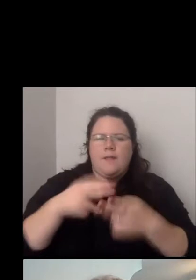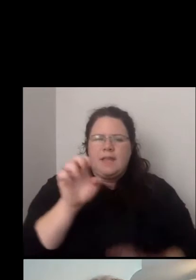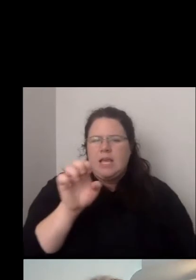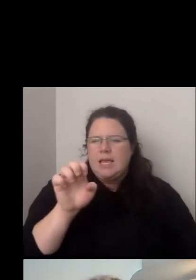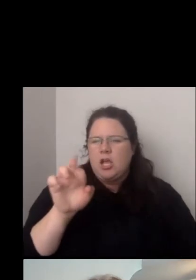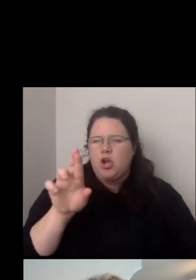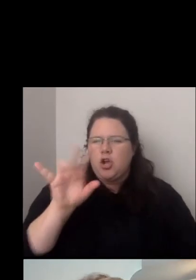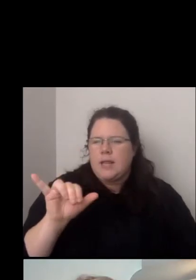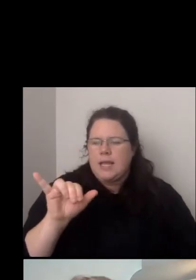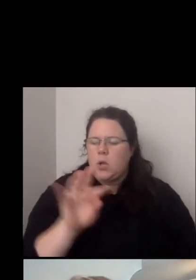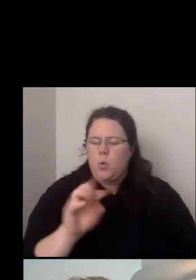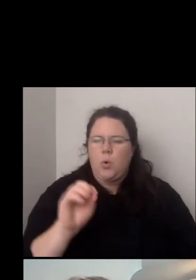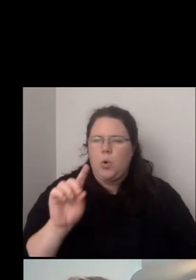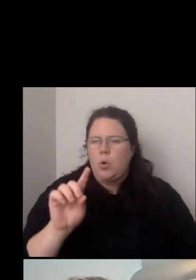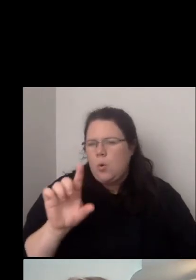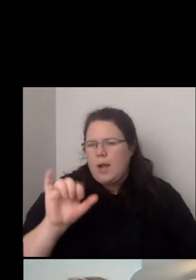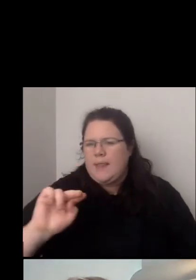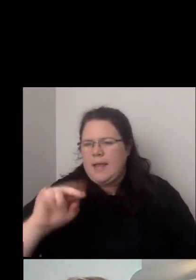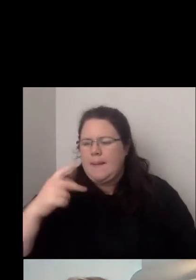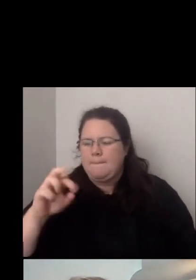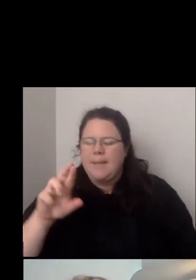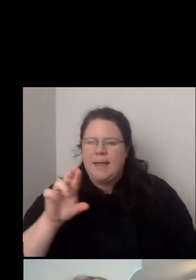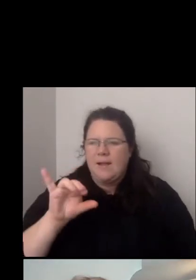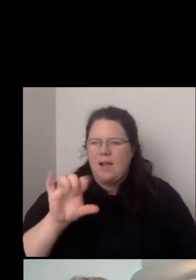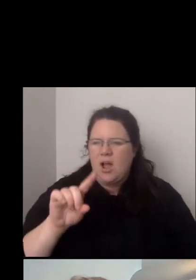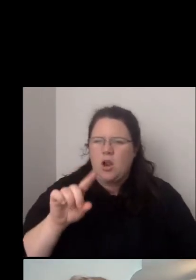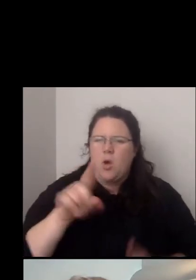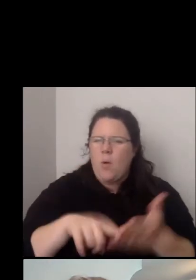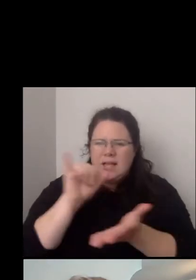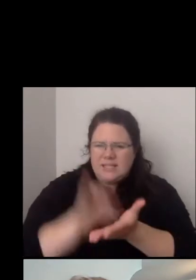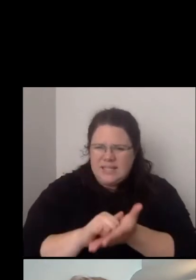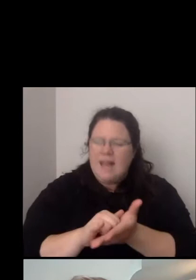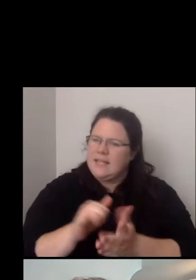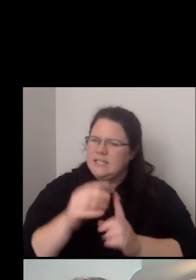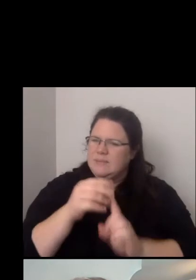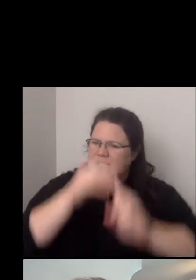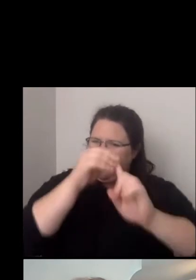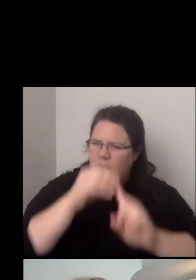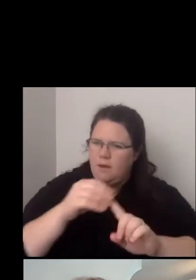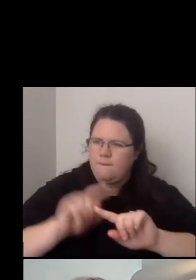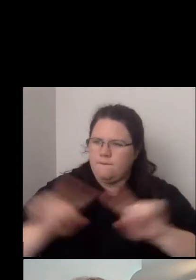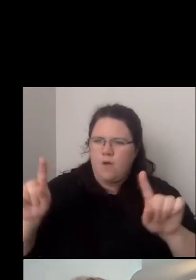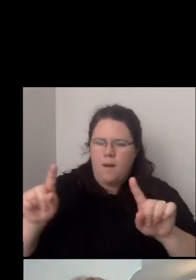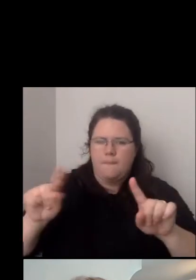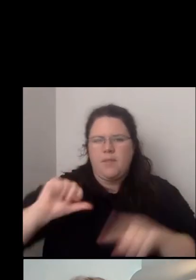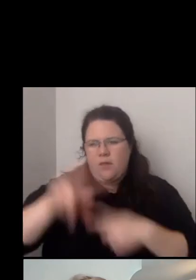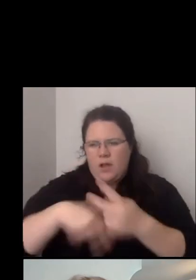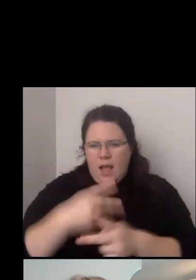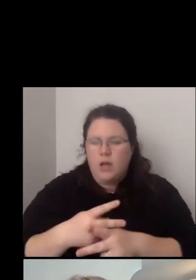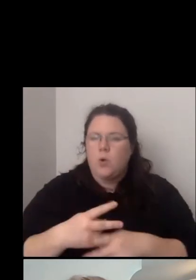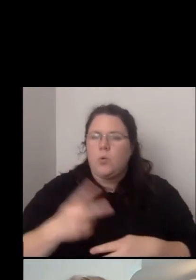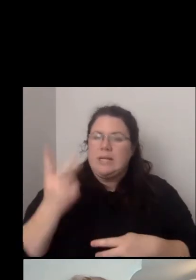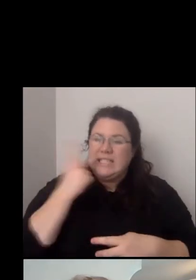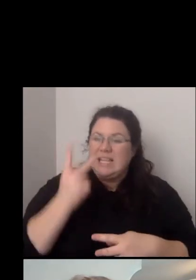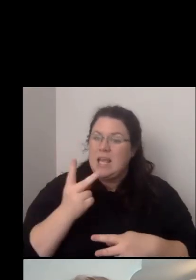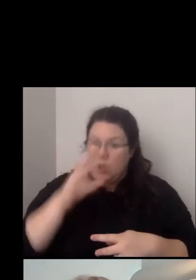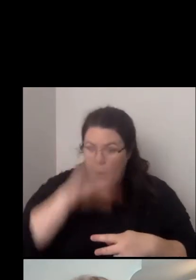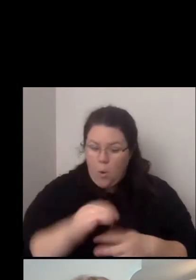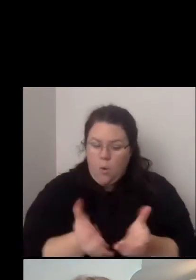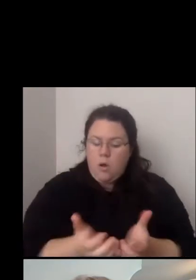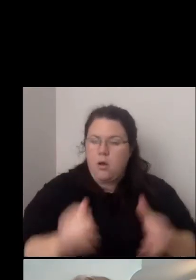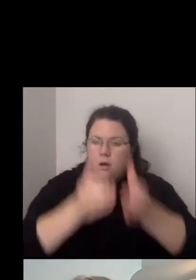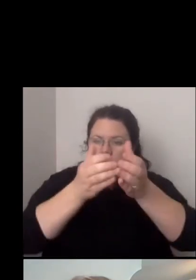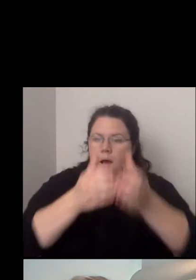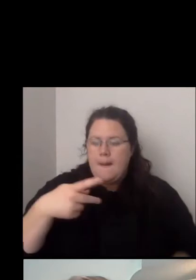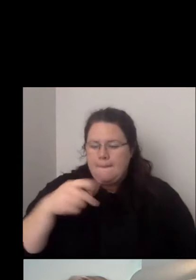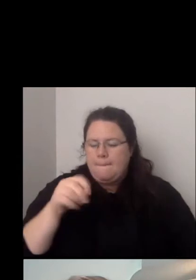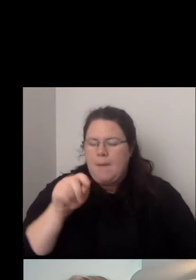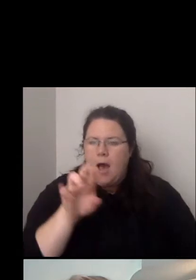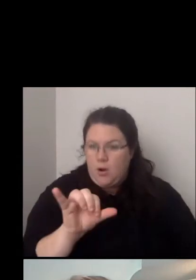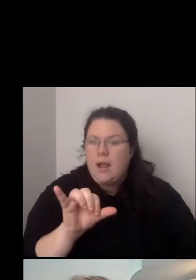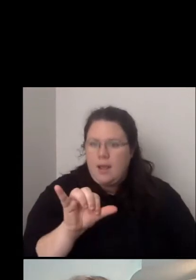The early Woodland period is kind of distinct from the archaic period, in that this is the time when we see the appearance of pottery. Before that, people are not manufacturing and using pottery.